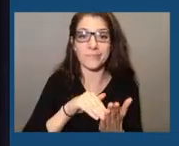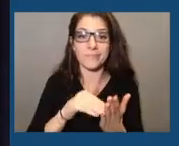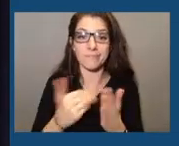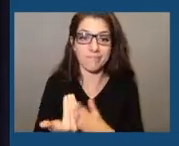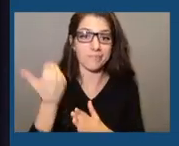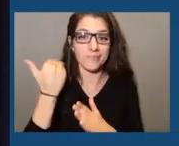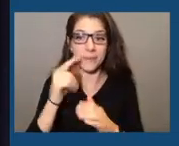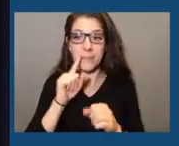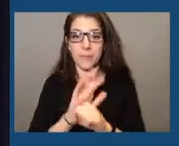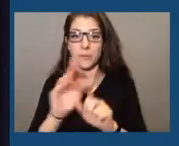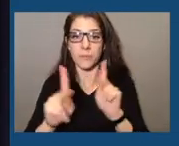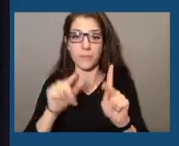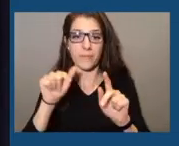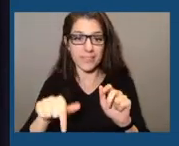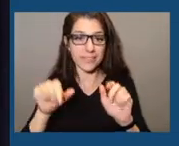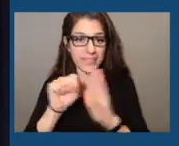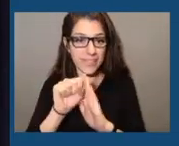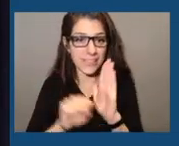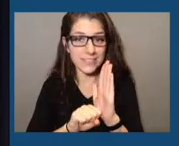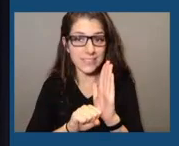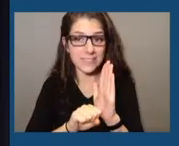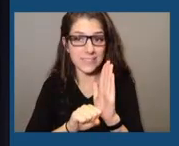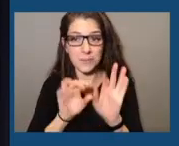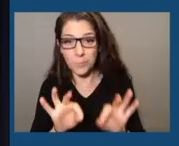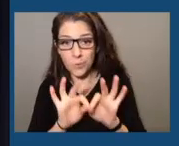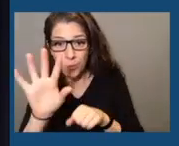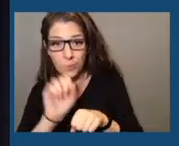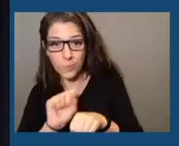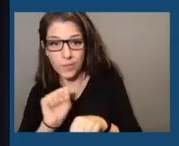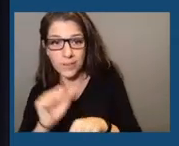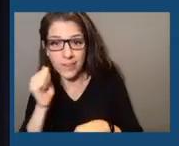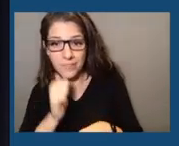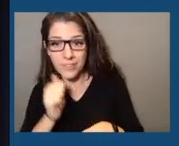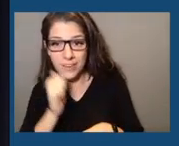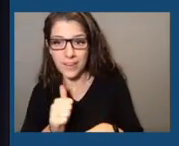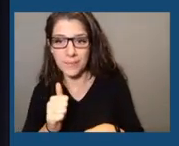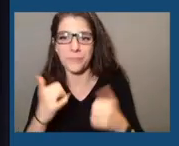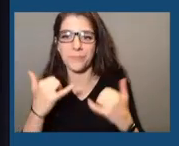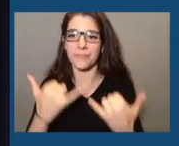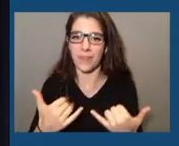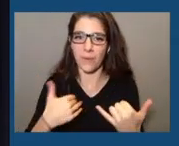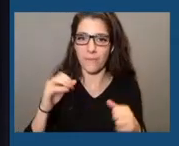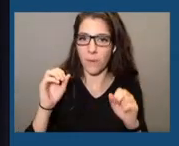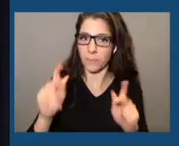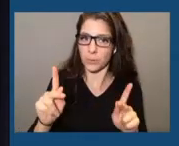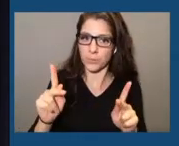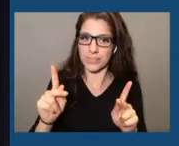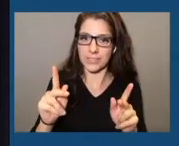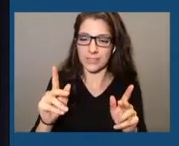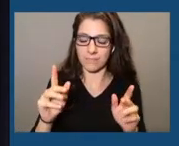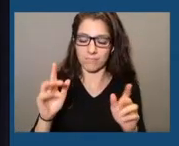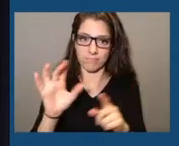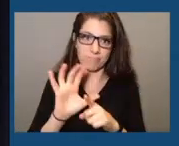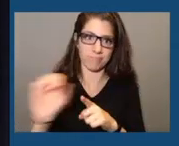and the vital work that you do every single day. And now we have an opportunity. An extraordinary privilege of mine is to appoint a